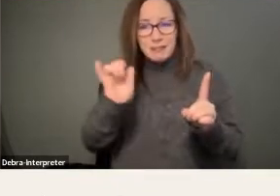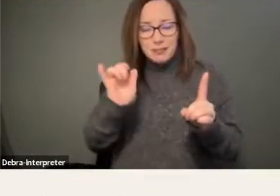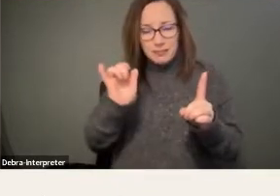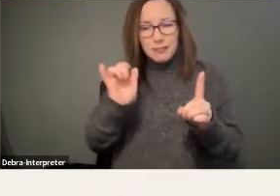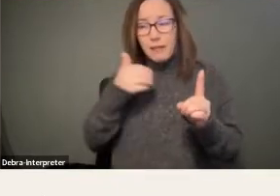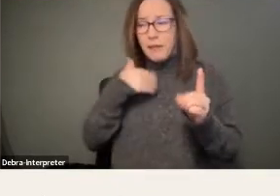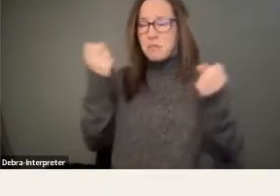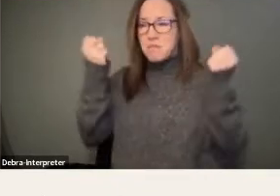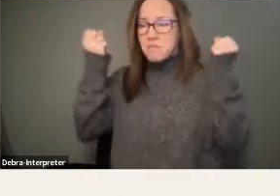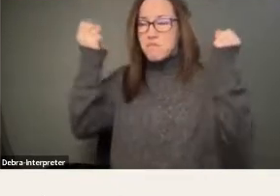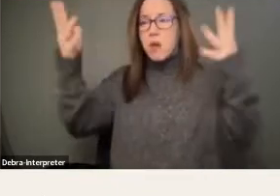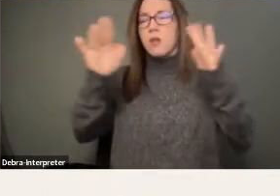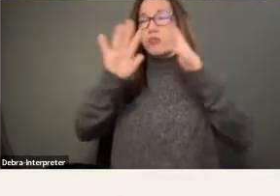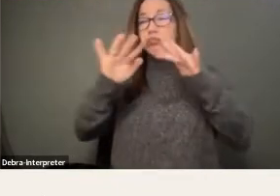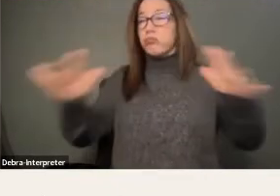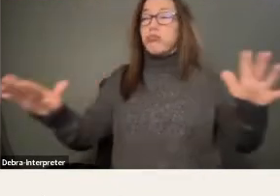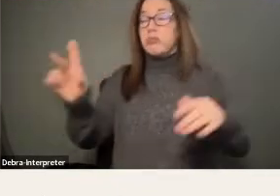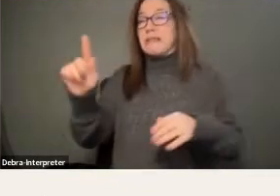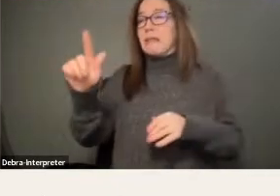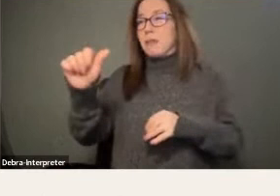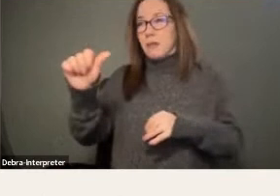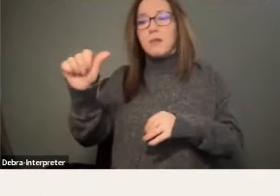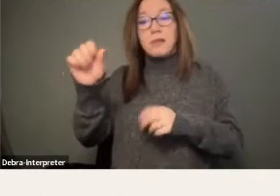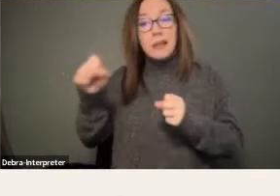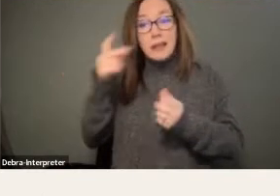environmental conditions. So we have a broad